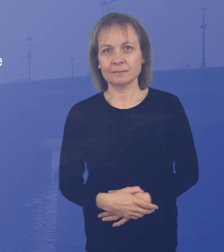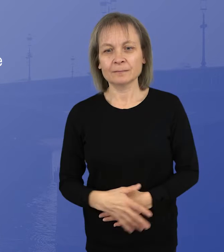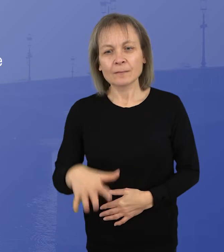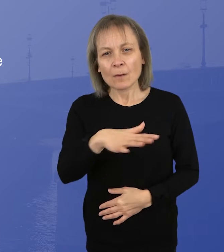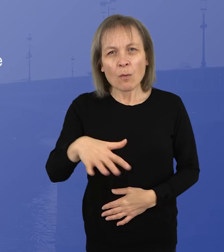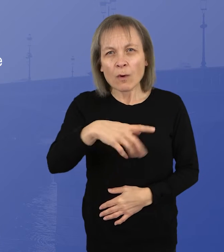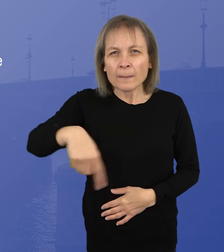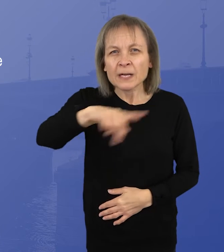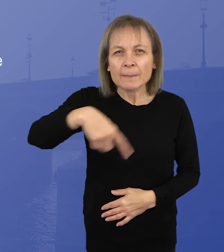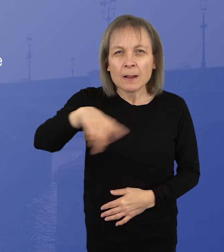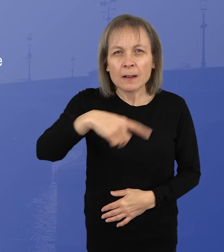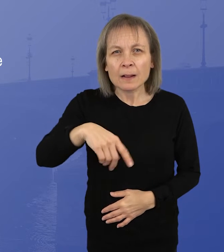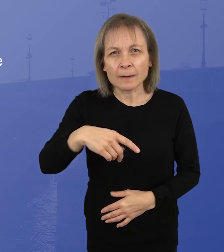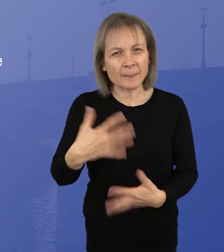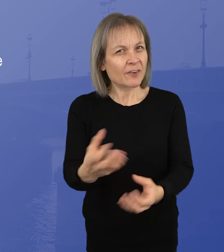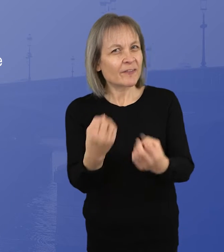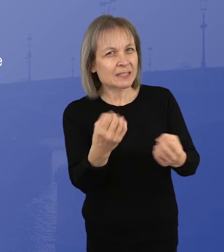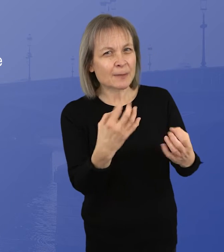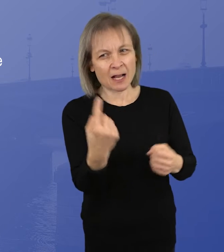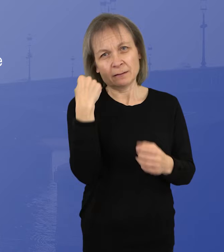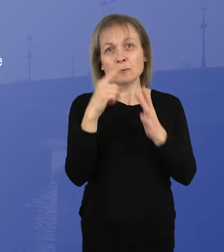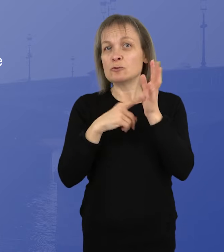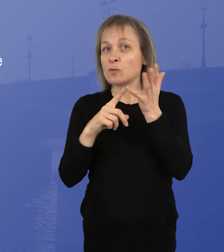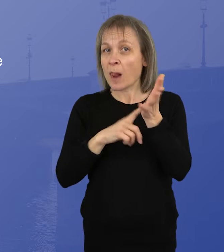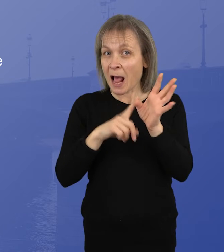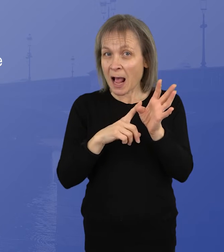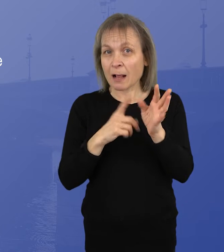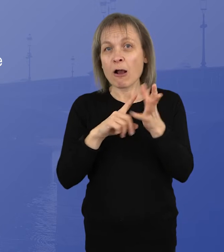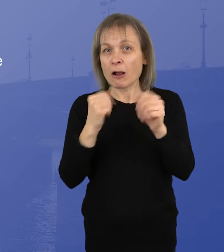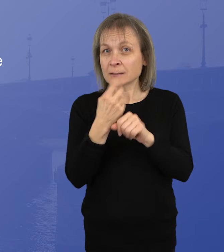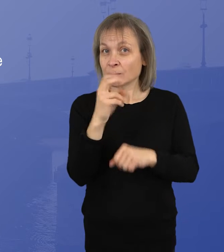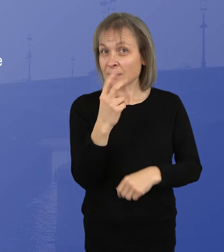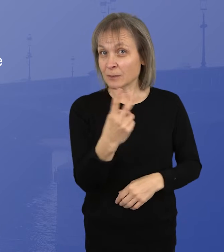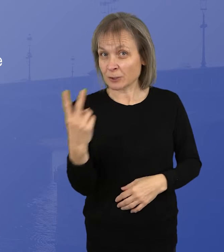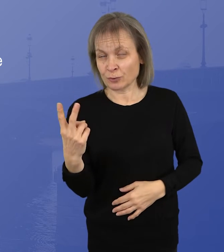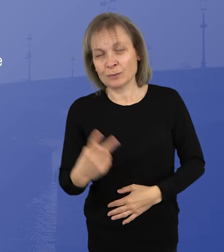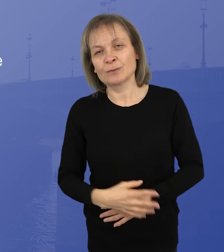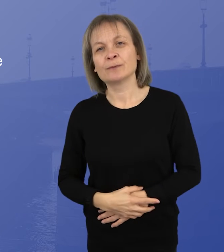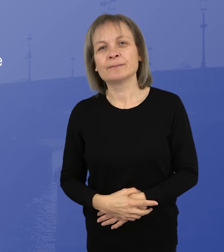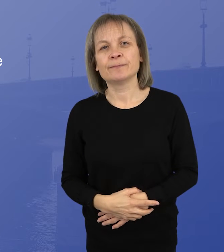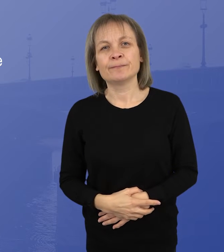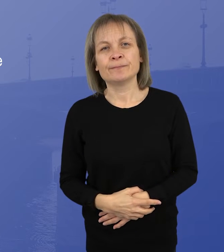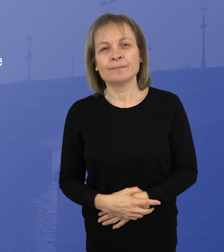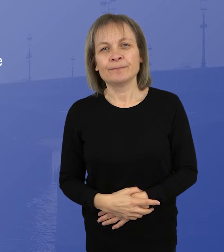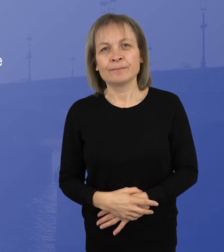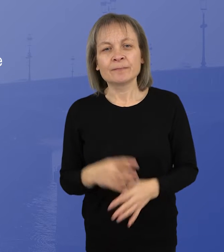Feedback from local people in July and August 2022